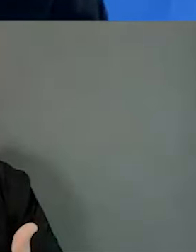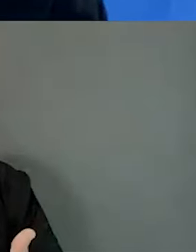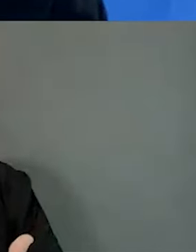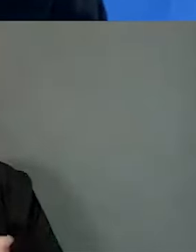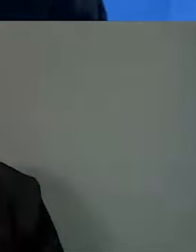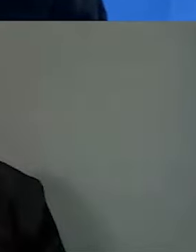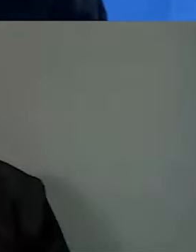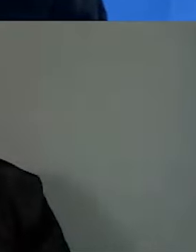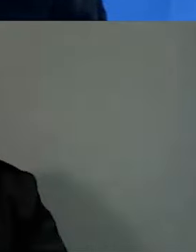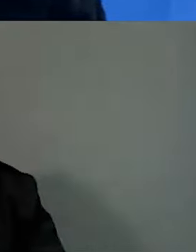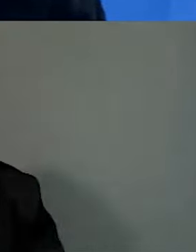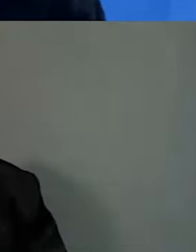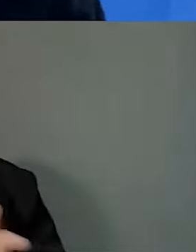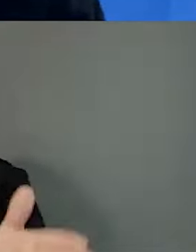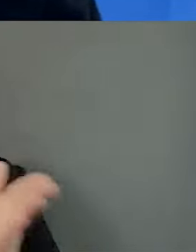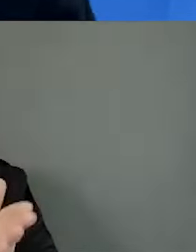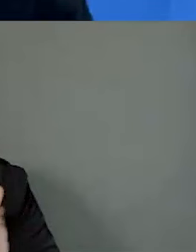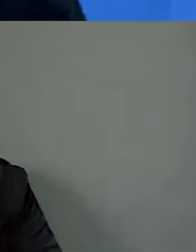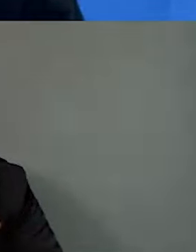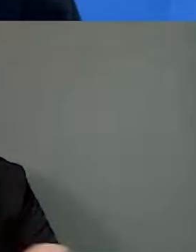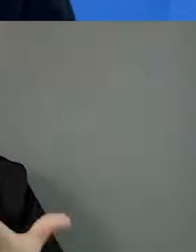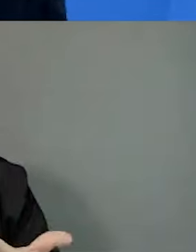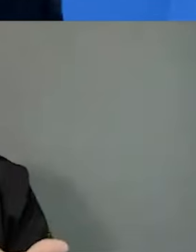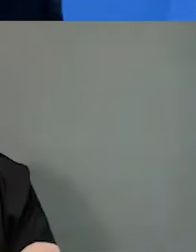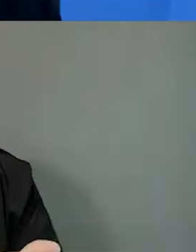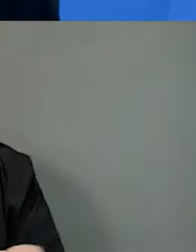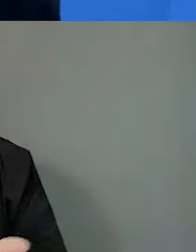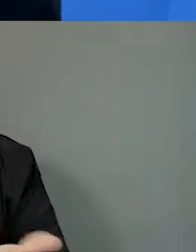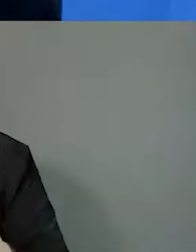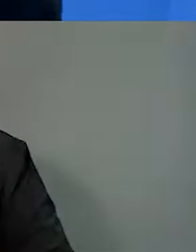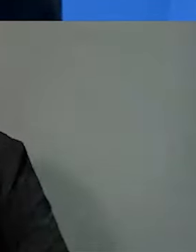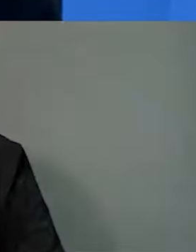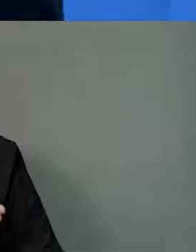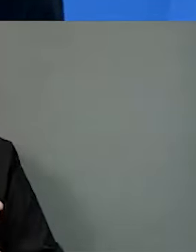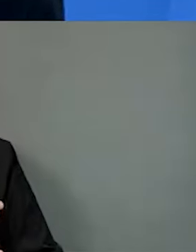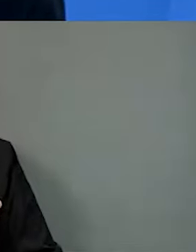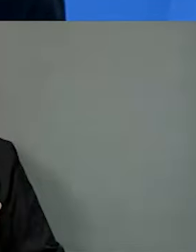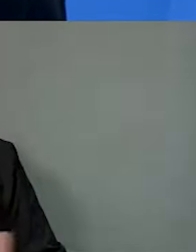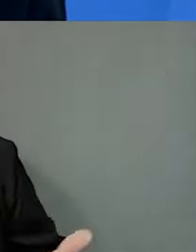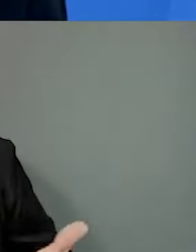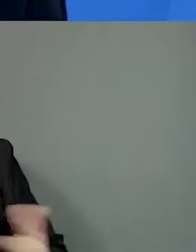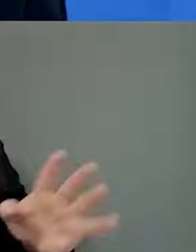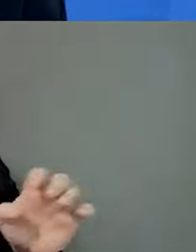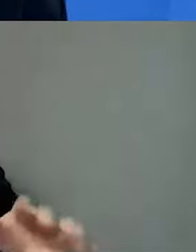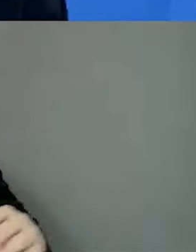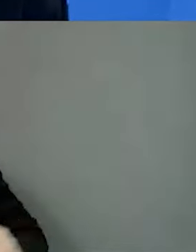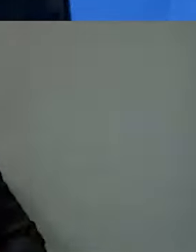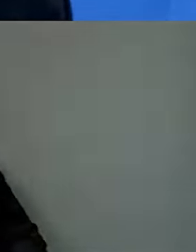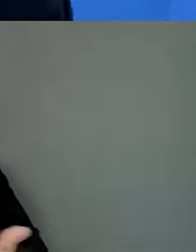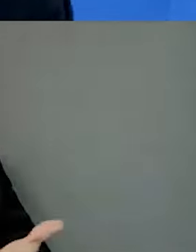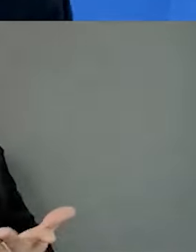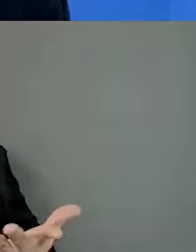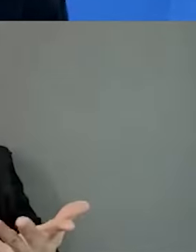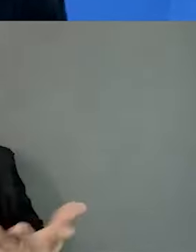something in the past you didn't know about what the implications were of that particular program.